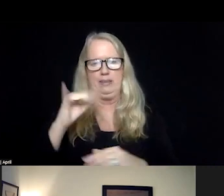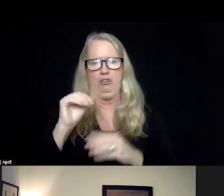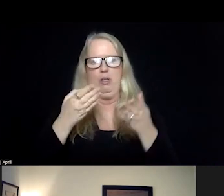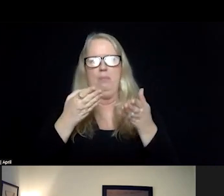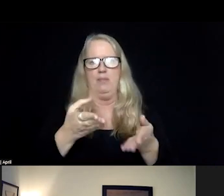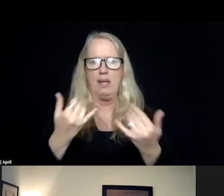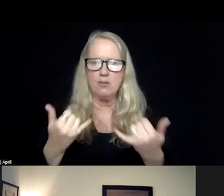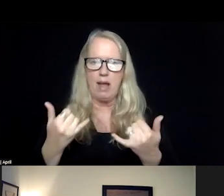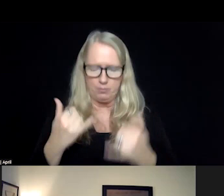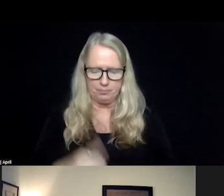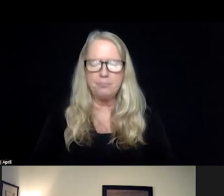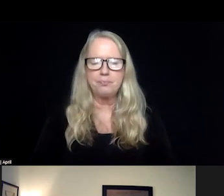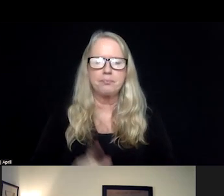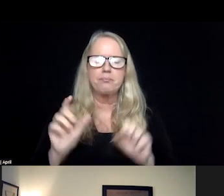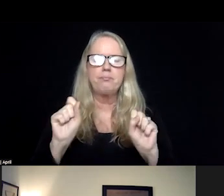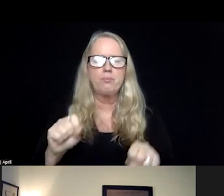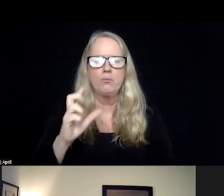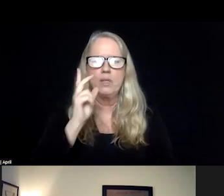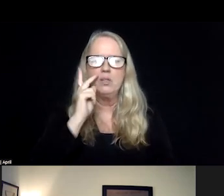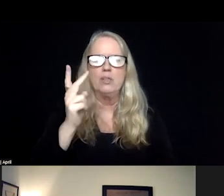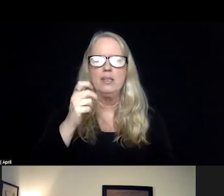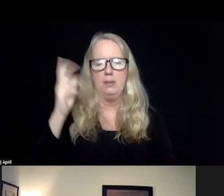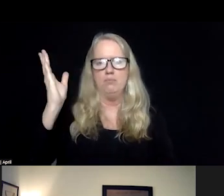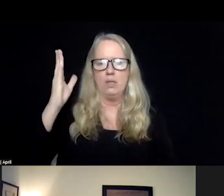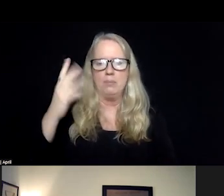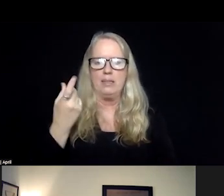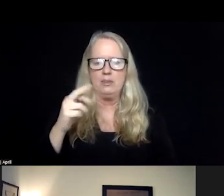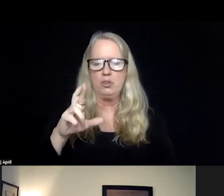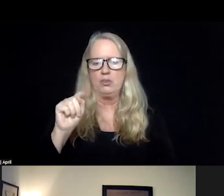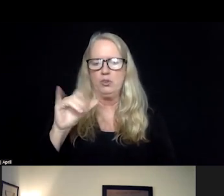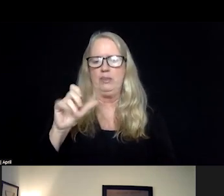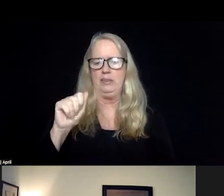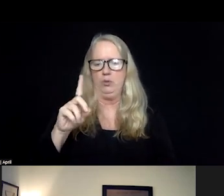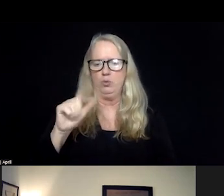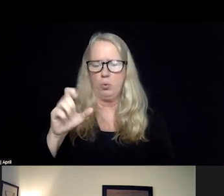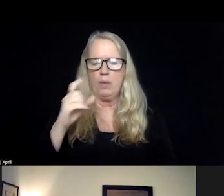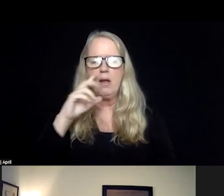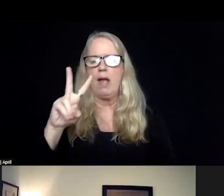FRIENDS. YOU CAN SEE NOW THE LINK FROM DOCTOR DOLE FROM VIBRANT SO CHECK